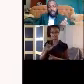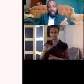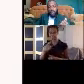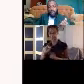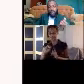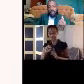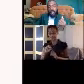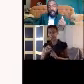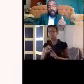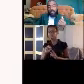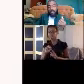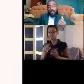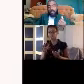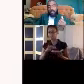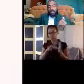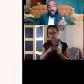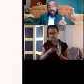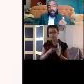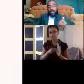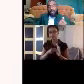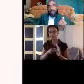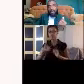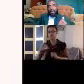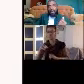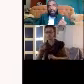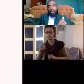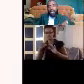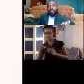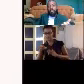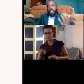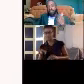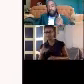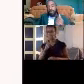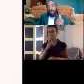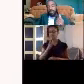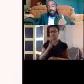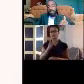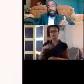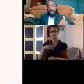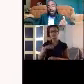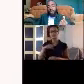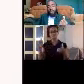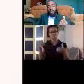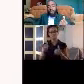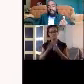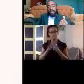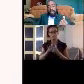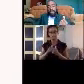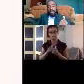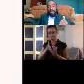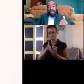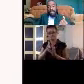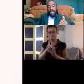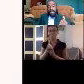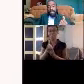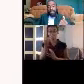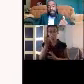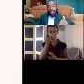together. And so it is about being able to embrace folks when they make mistakes, and